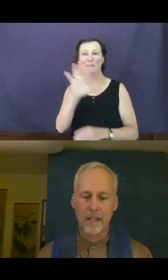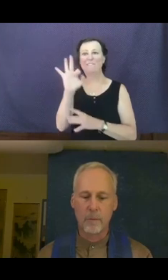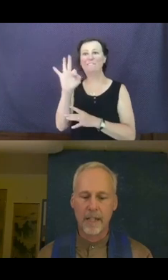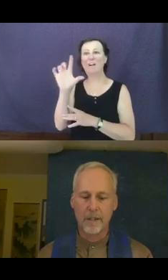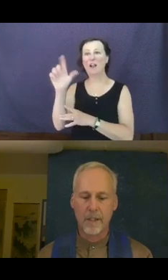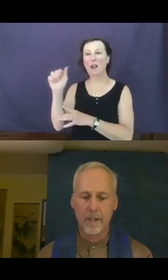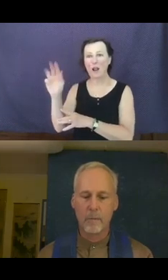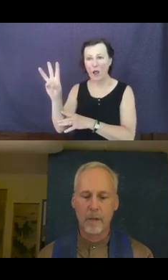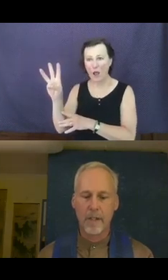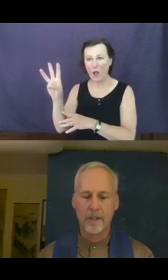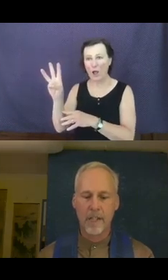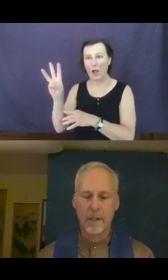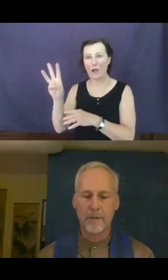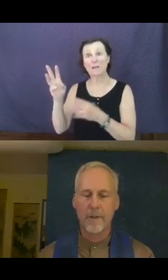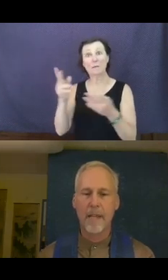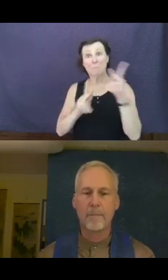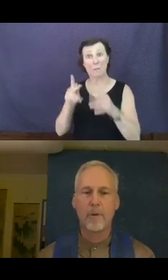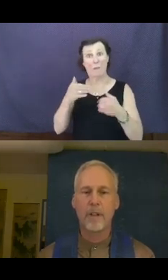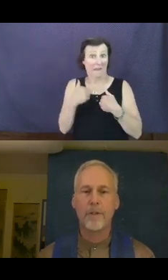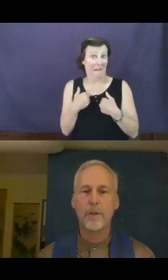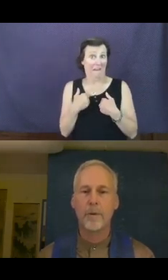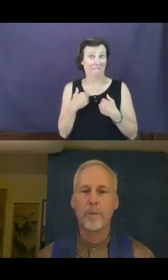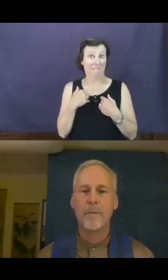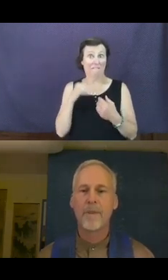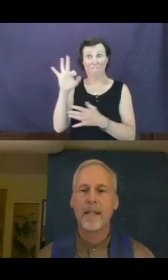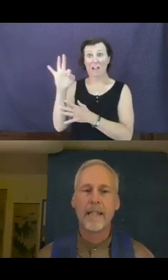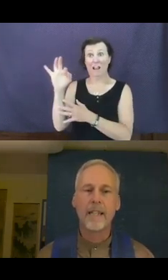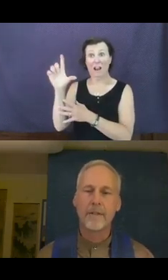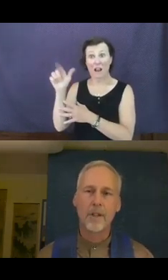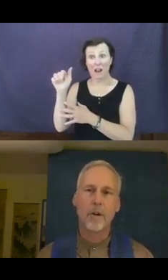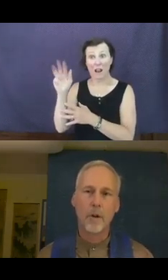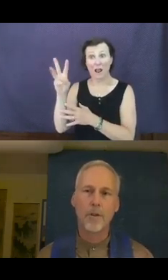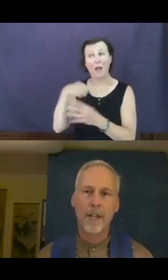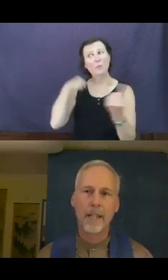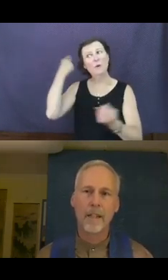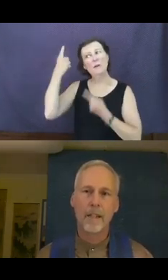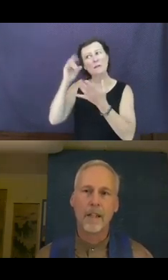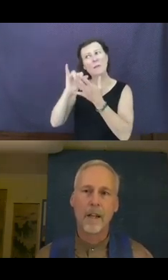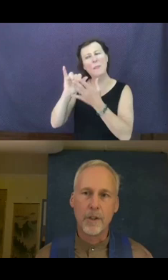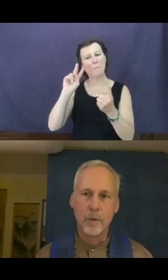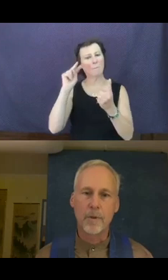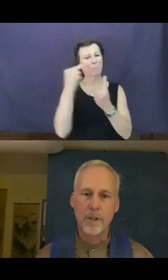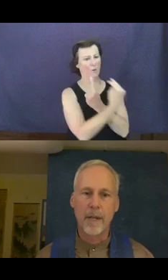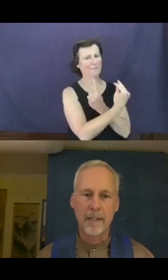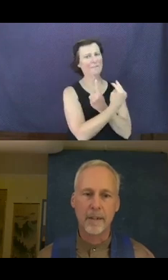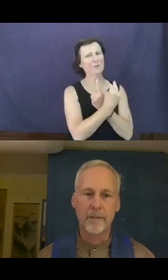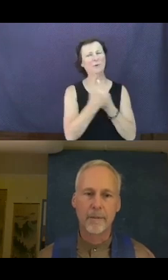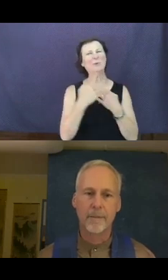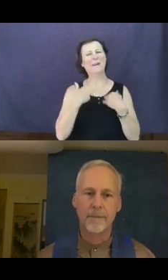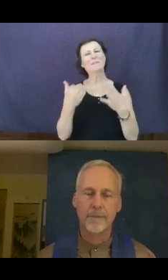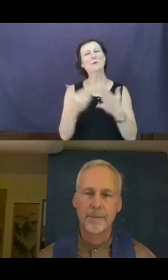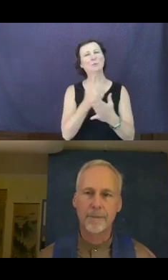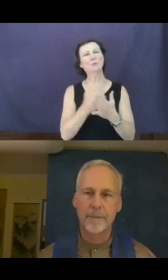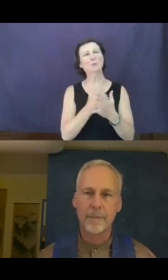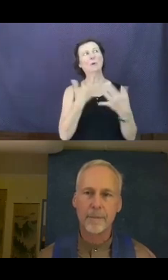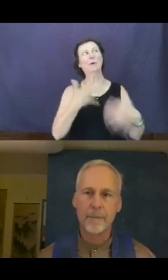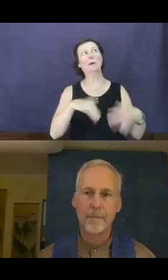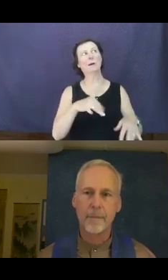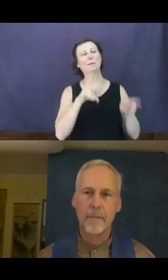we consider, and when we consider it from that point of view, it gives the whole thing a new perspective.